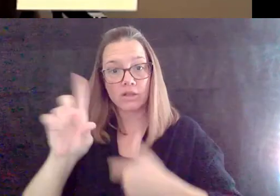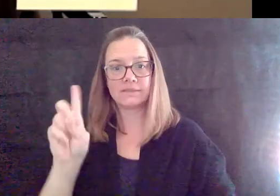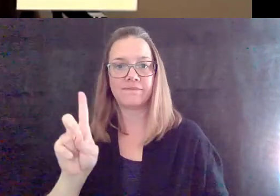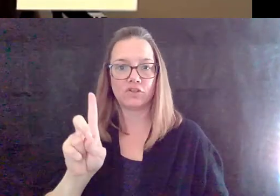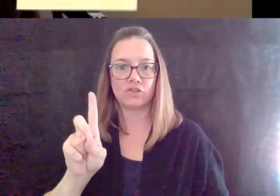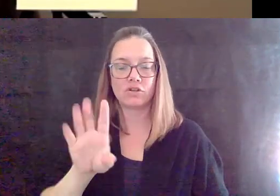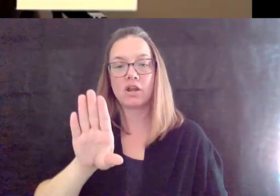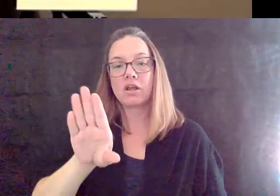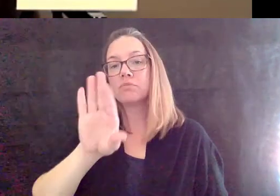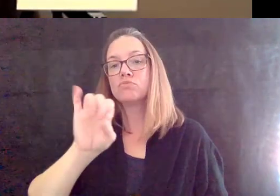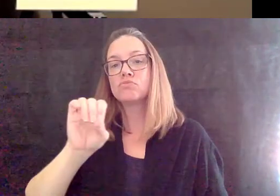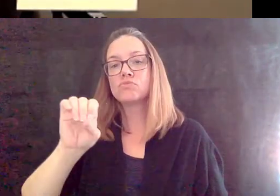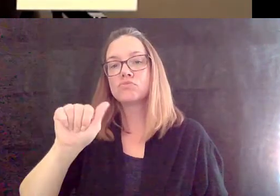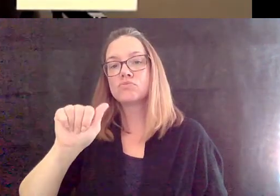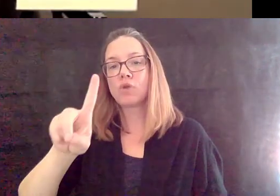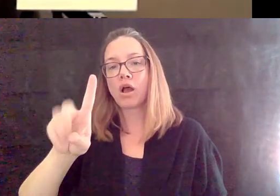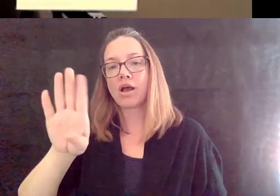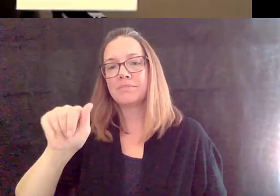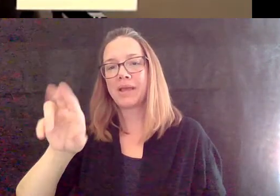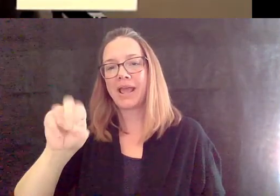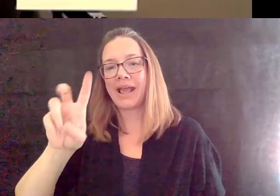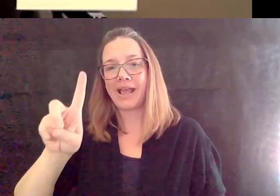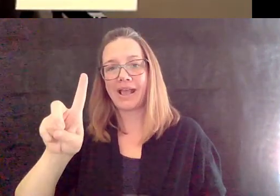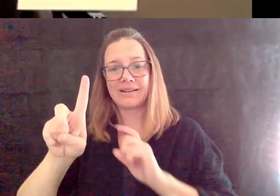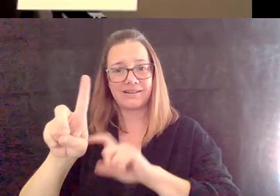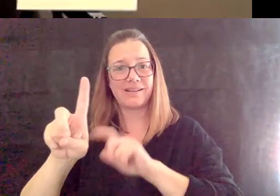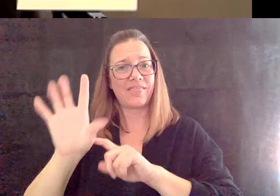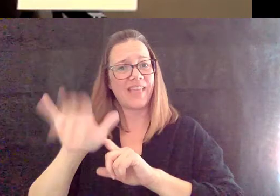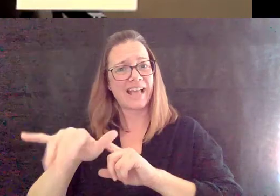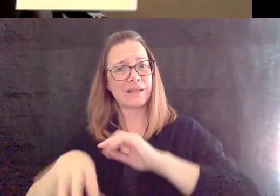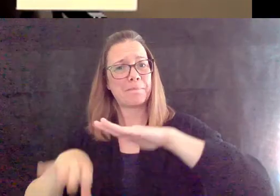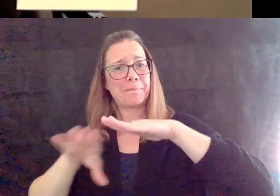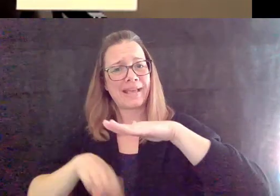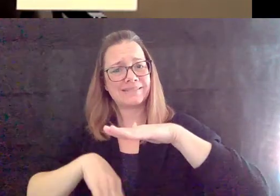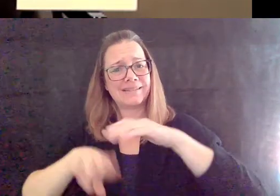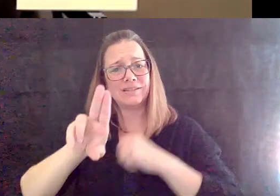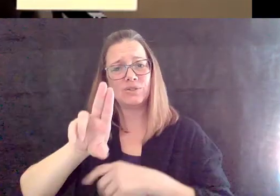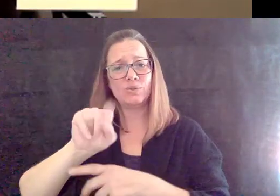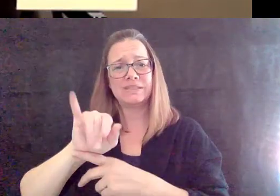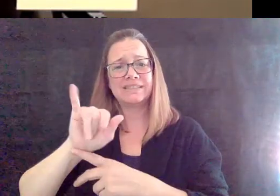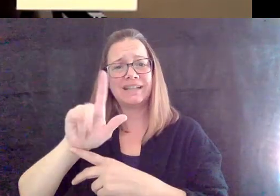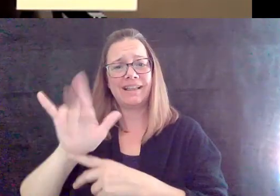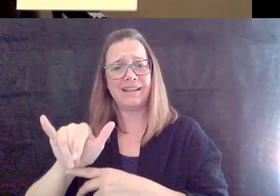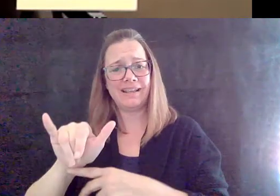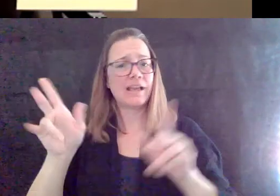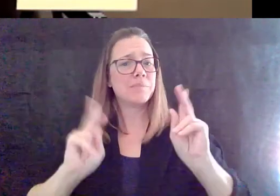is that broadband is now a basic utility. Kids can't go to school without it, right.